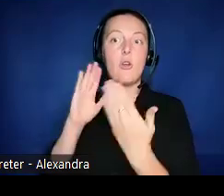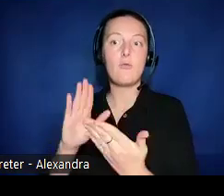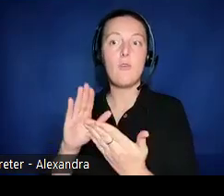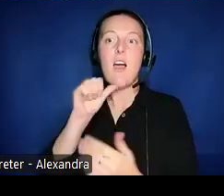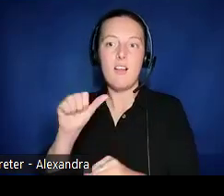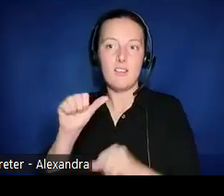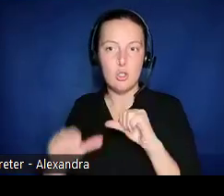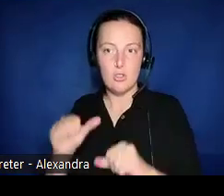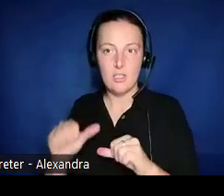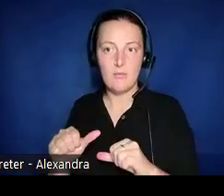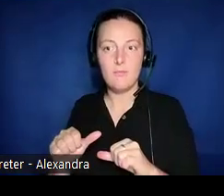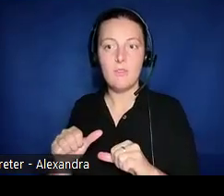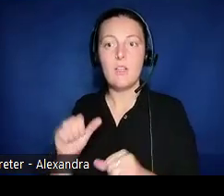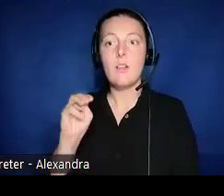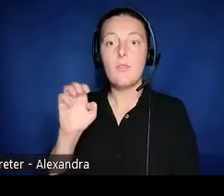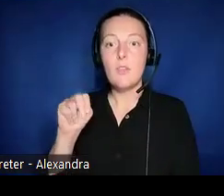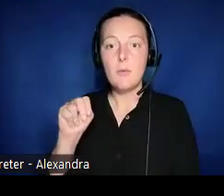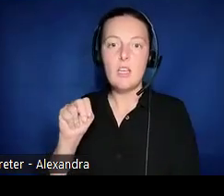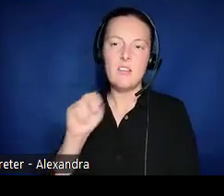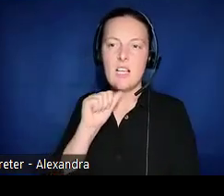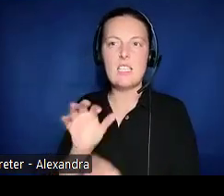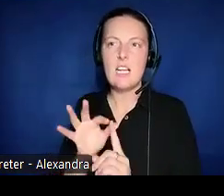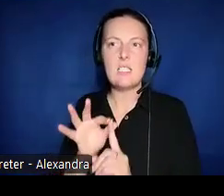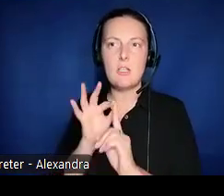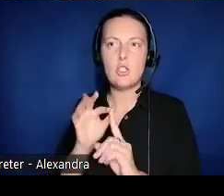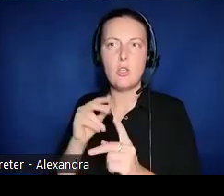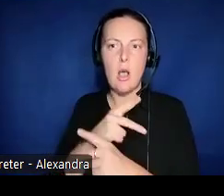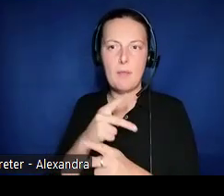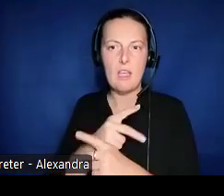is not especially complicated. Using it to analyze data is about the simplest thing that you can do,